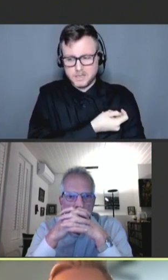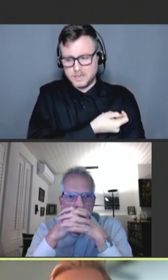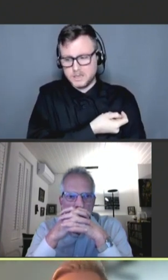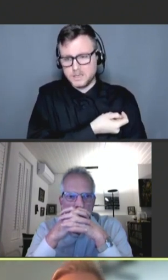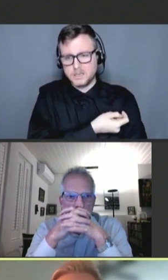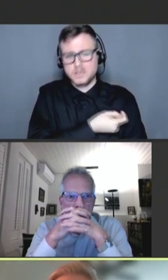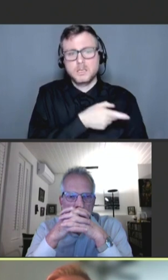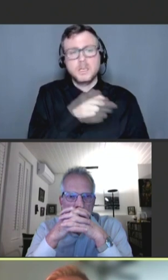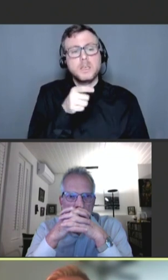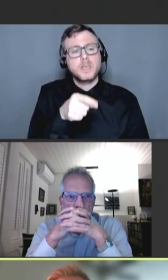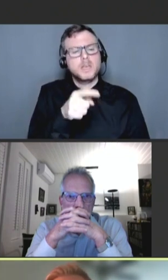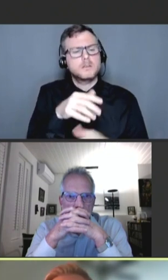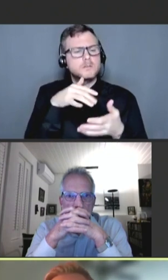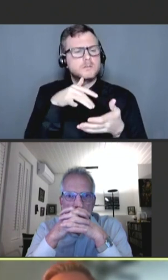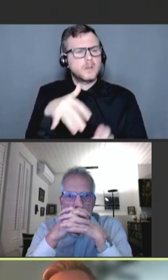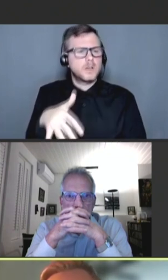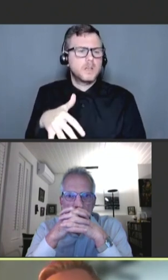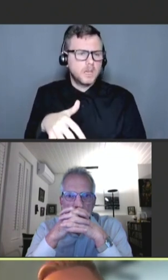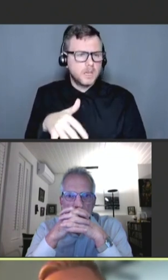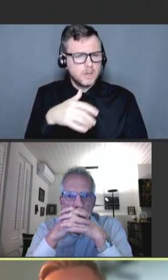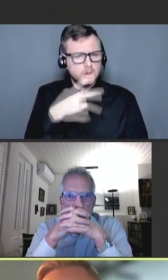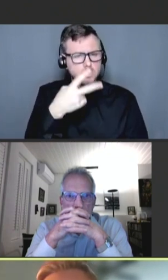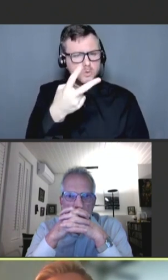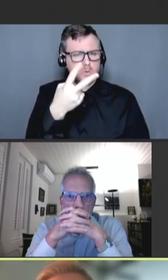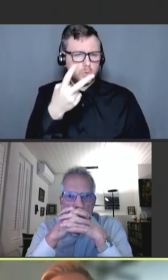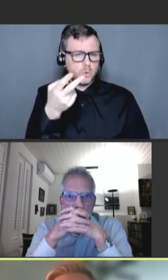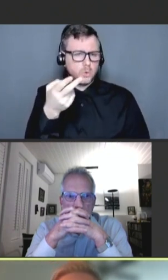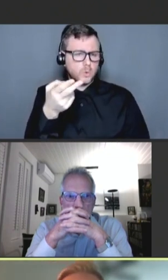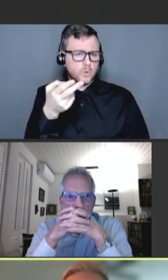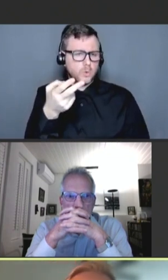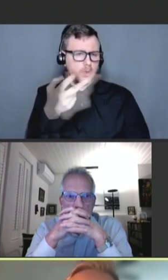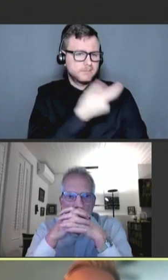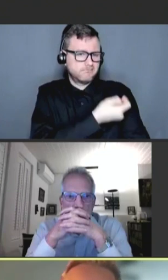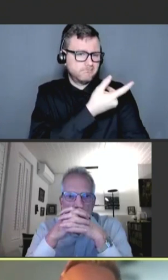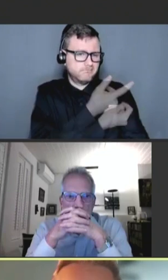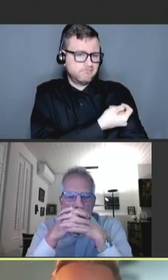investigated patients who had received at least two doses of vaccine, while the remaining three